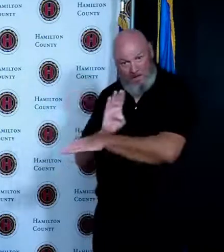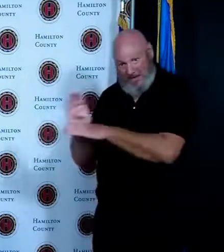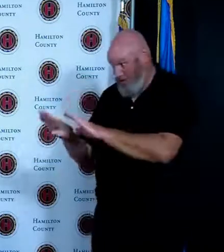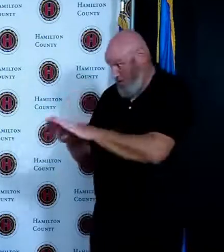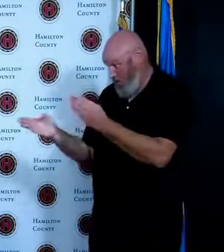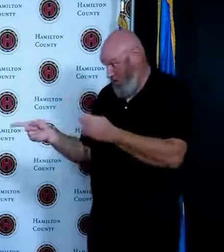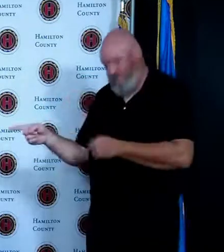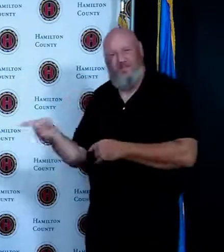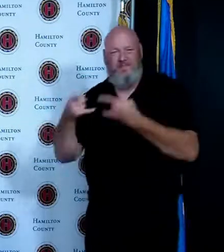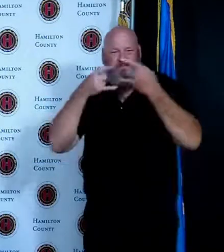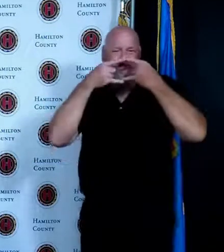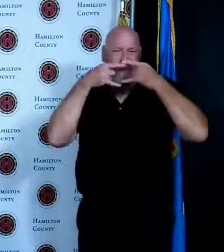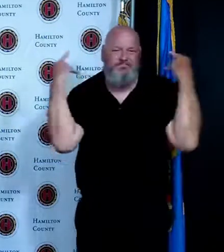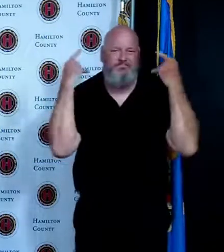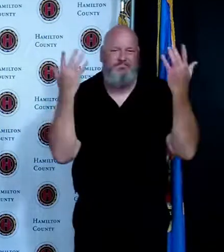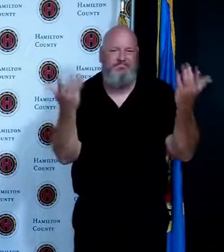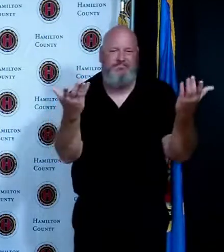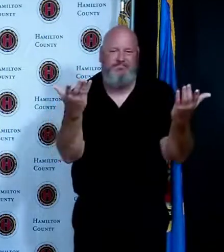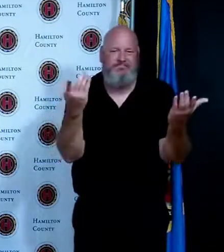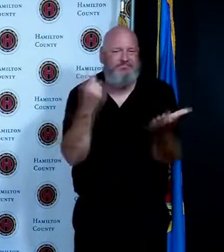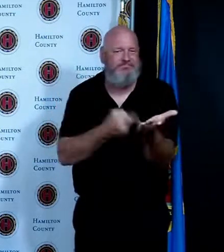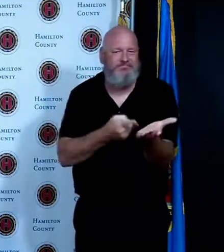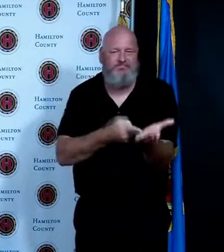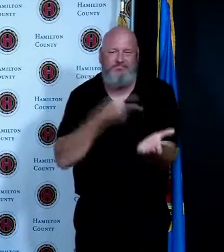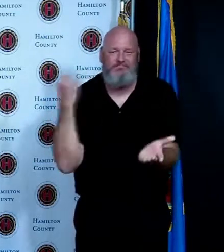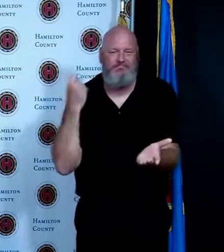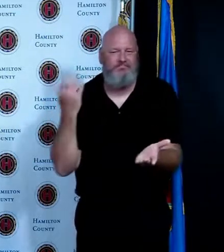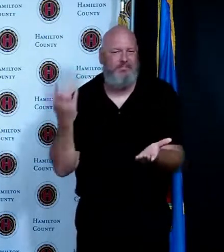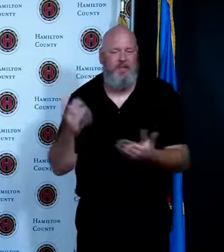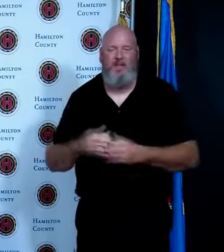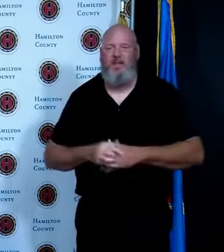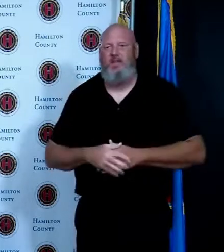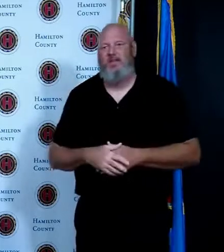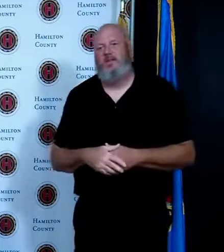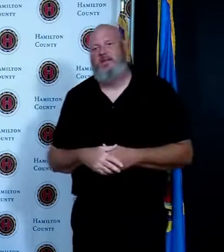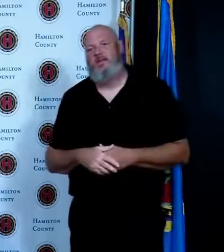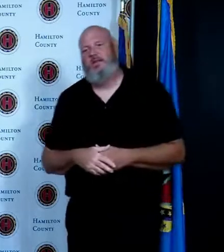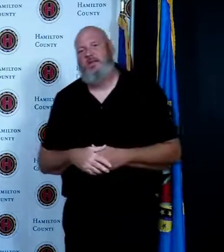to do any of this stuff well not if we have a continued increase in our